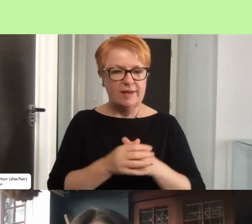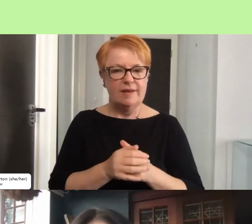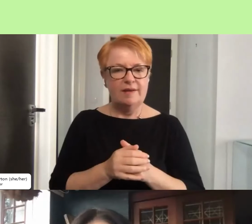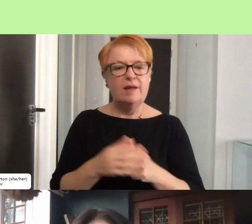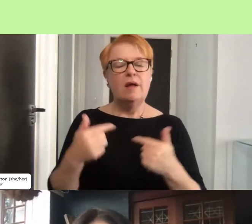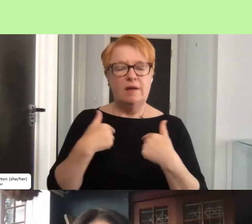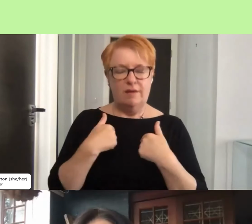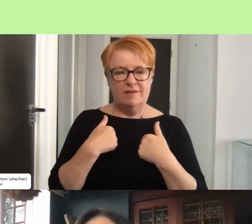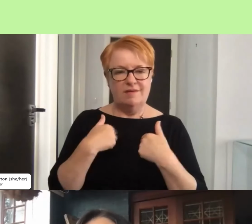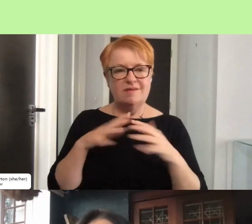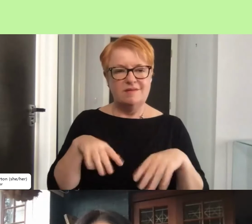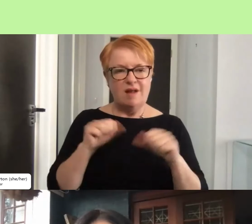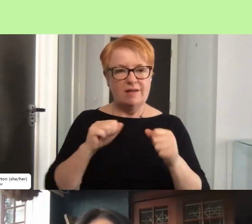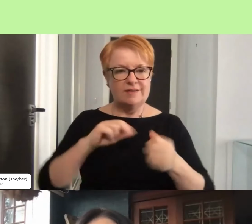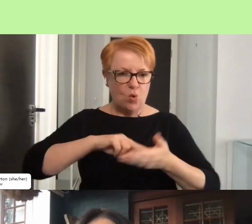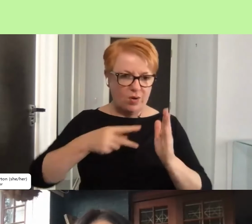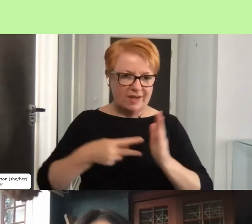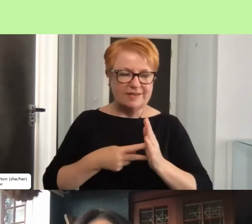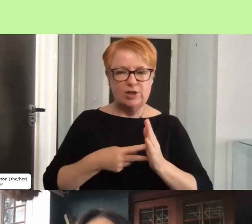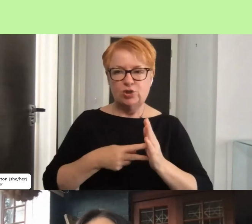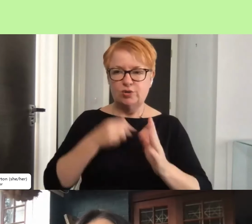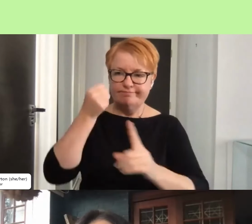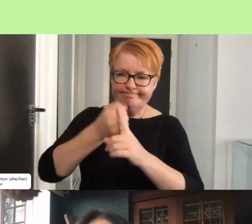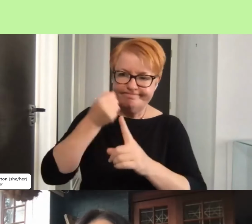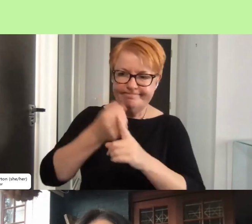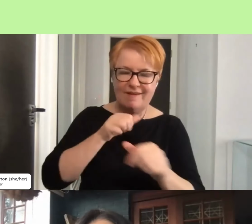basically, for better conditions, which never existed in Sweden.